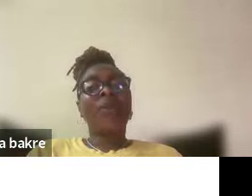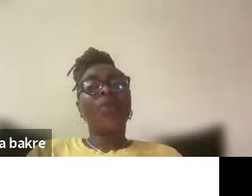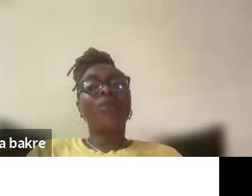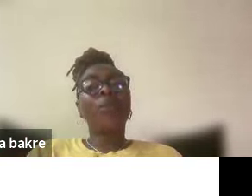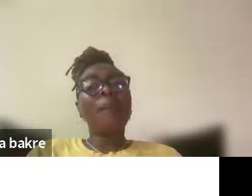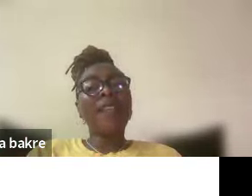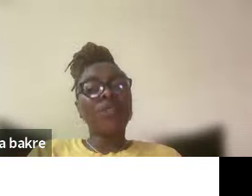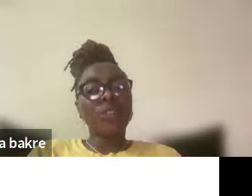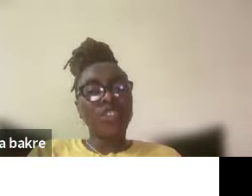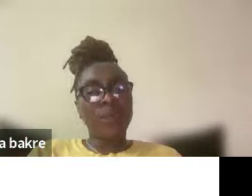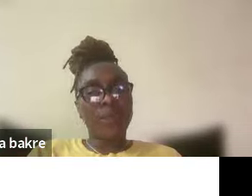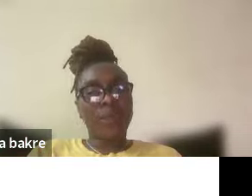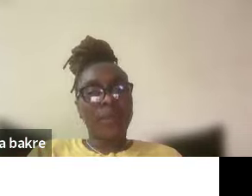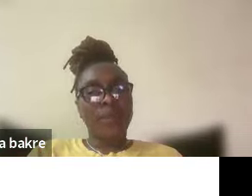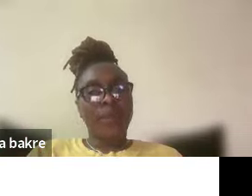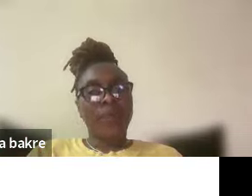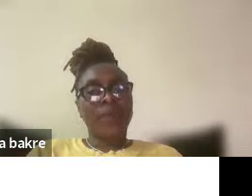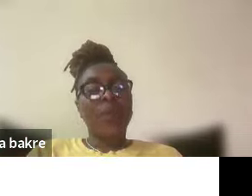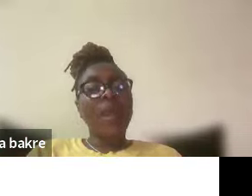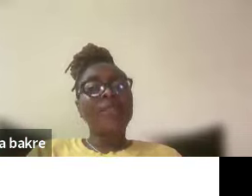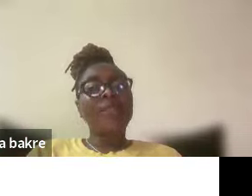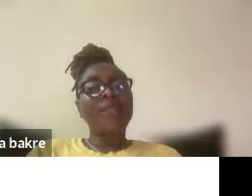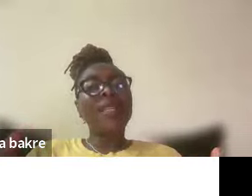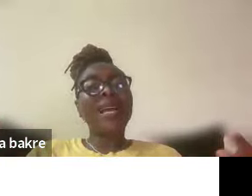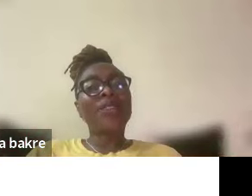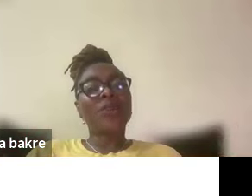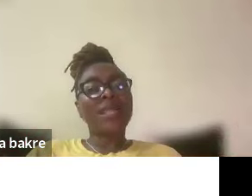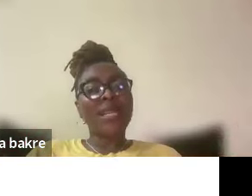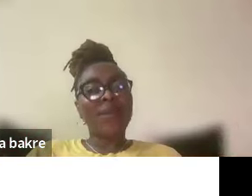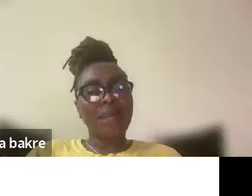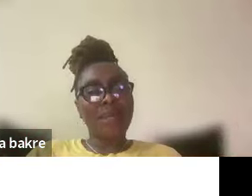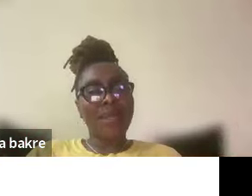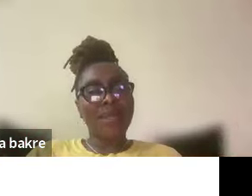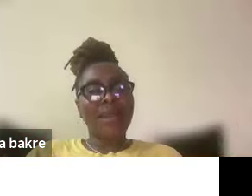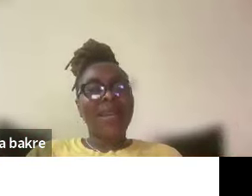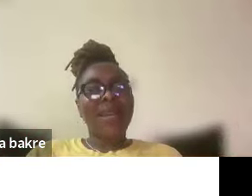sola bakre: Then we will do mentorship where somebody that has succeeded in business.